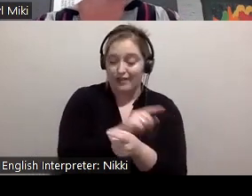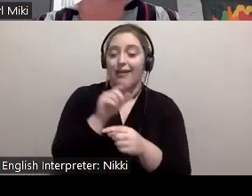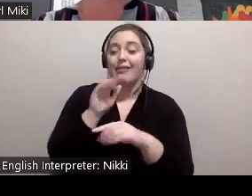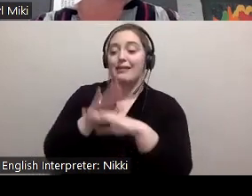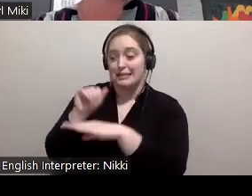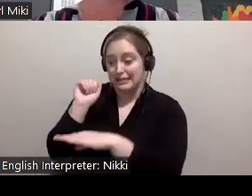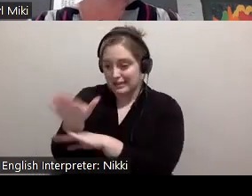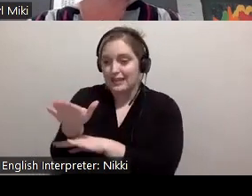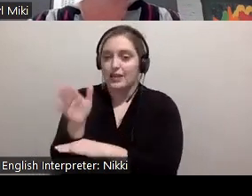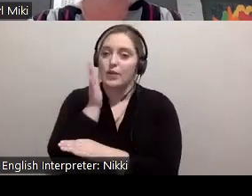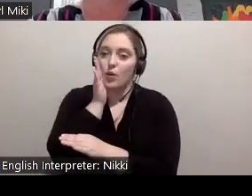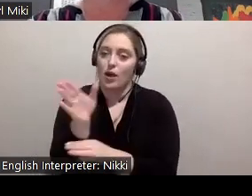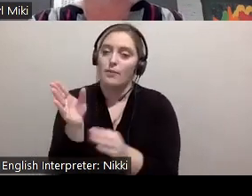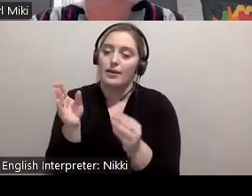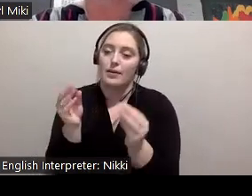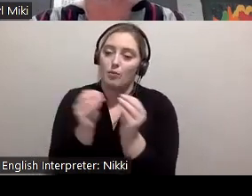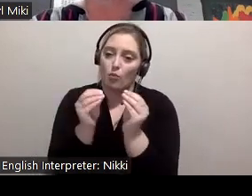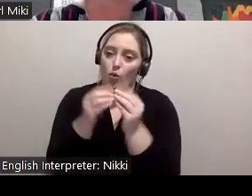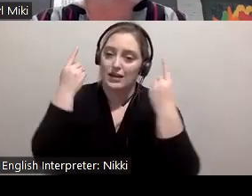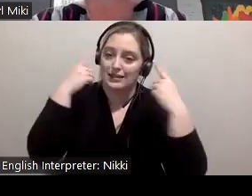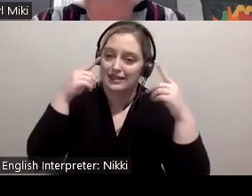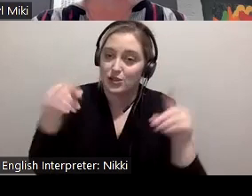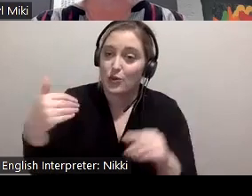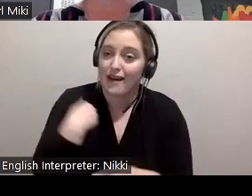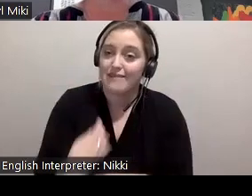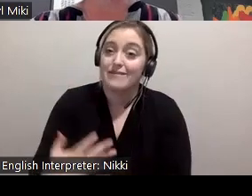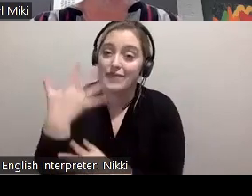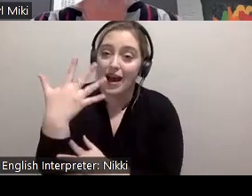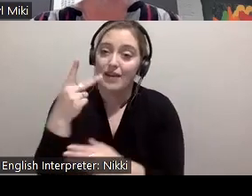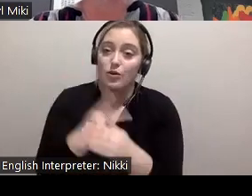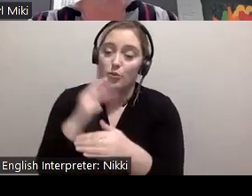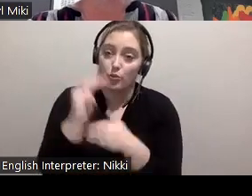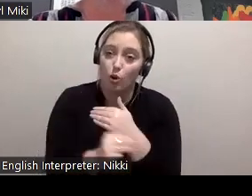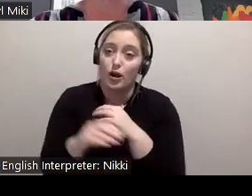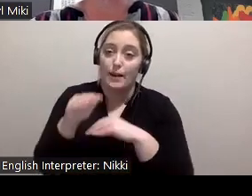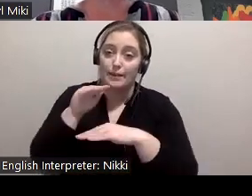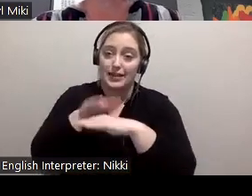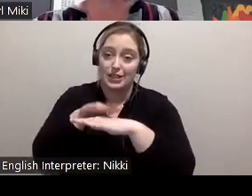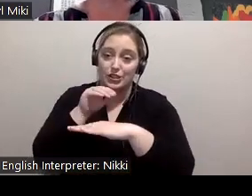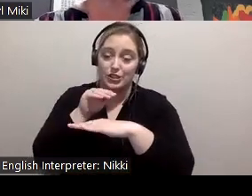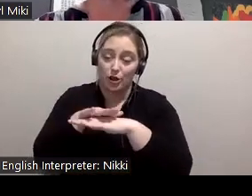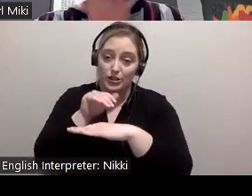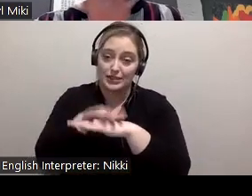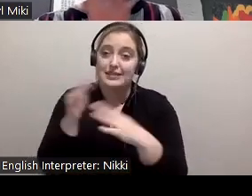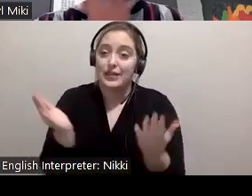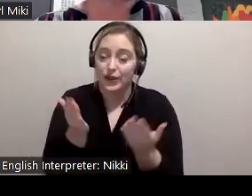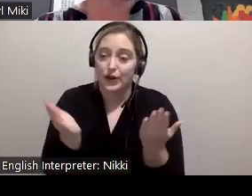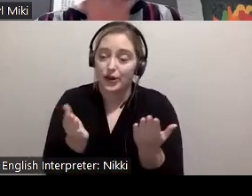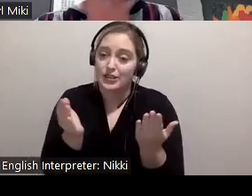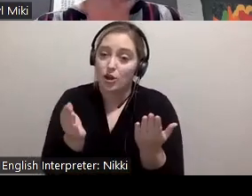advantage of that. We do have like five program consultants here on staff and that is one of the things that we do. And